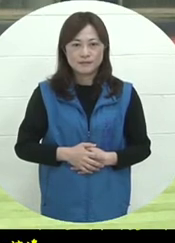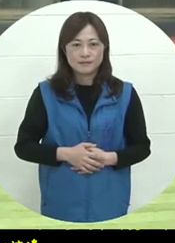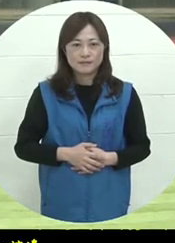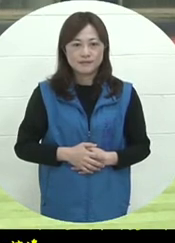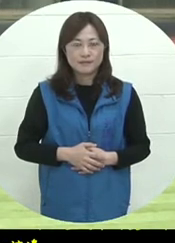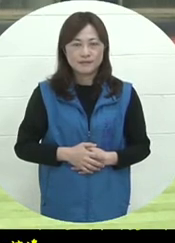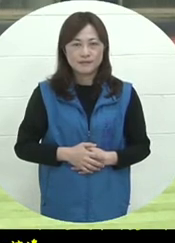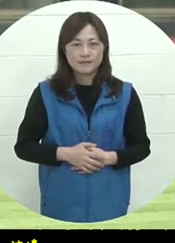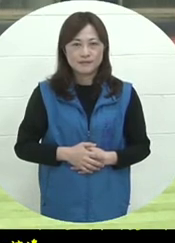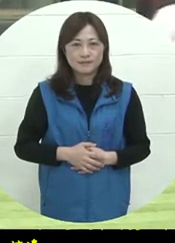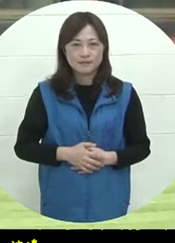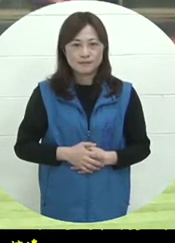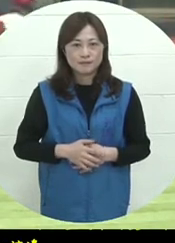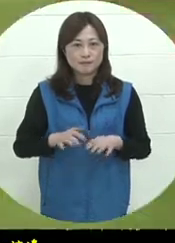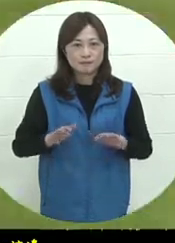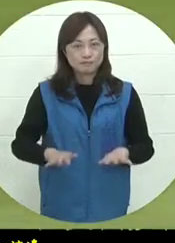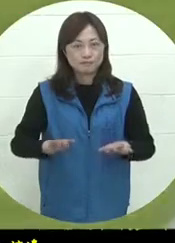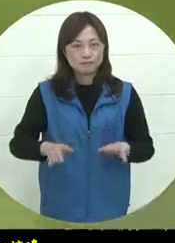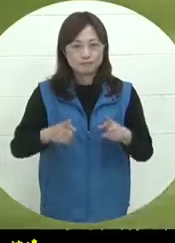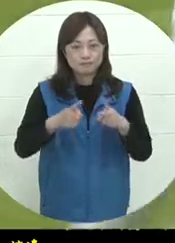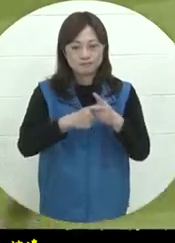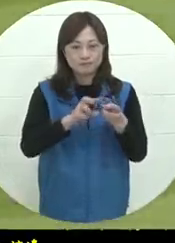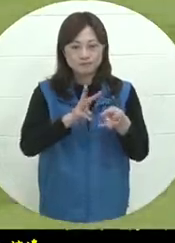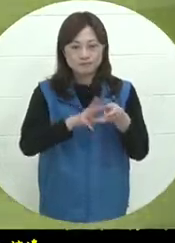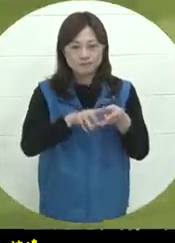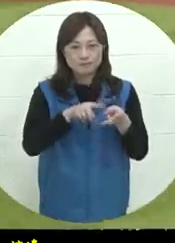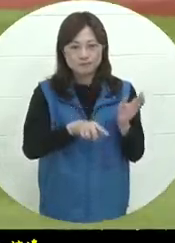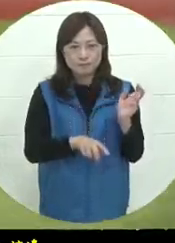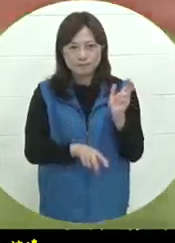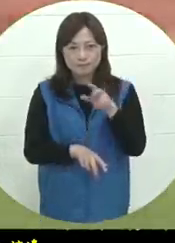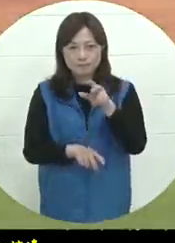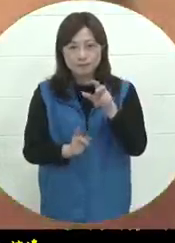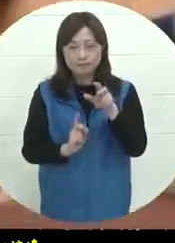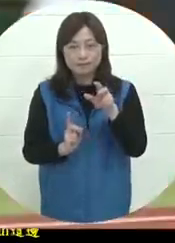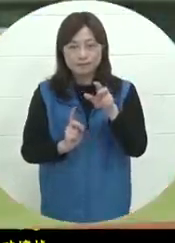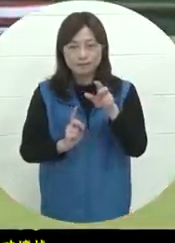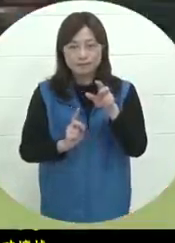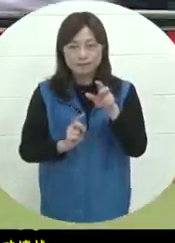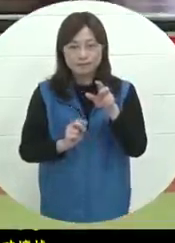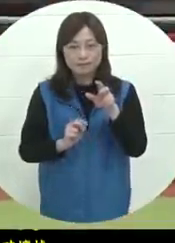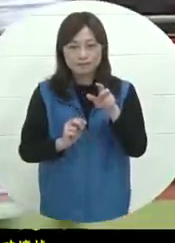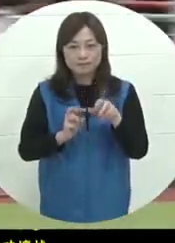. At this time, Oda threw a three-up, three-down half inning